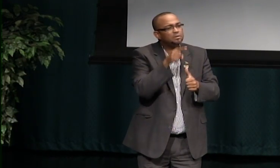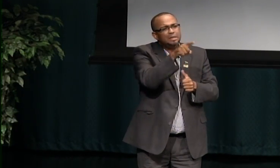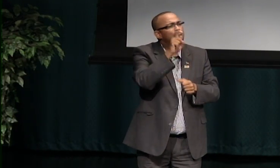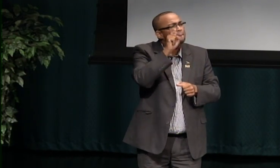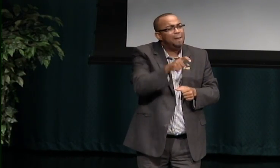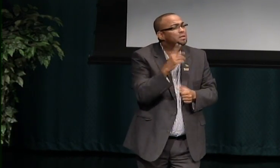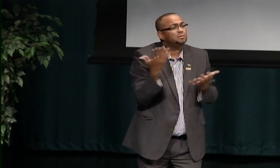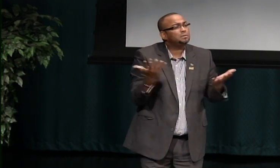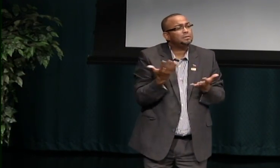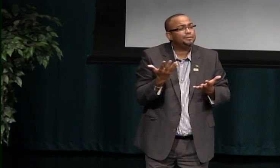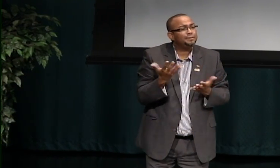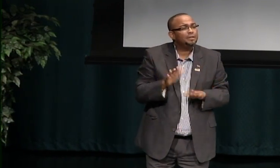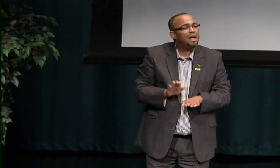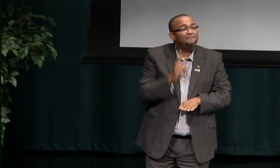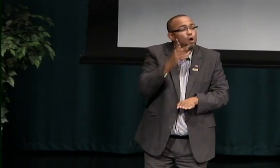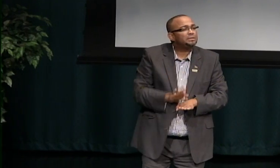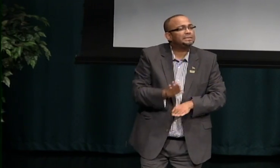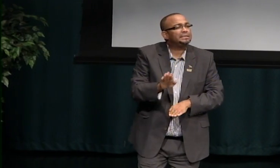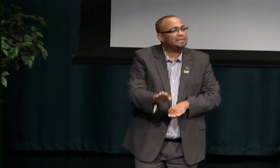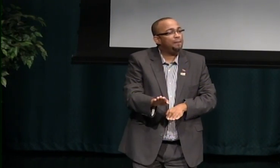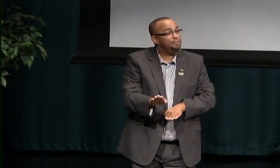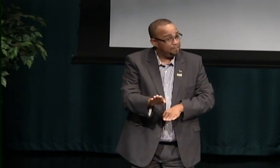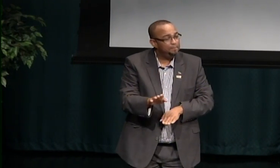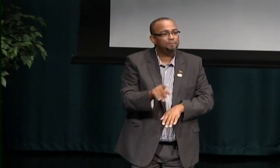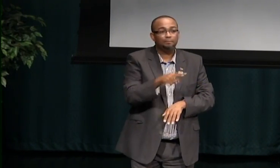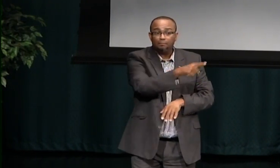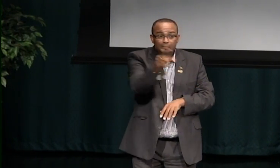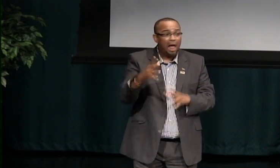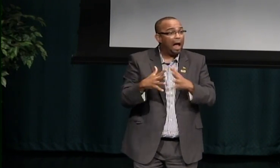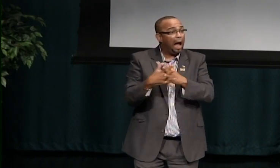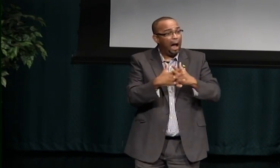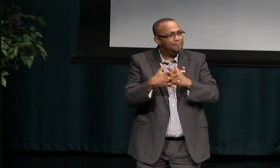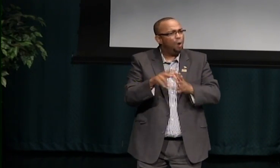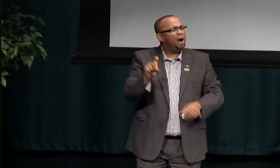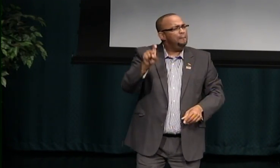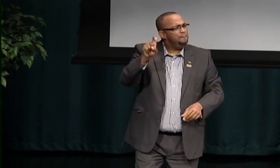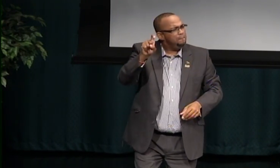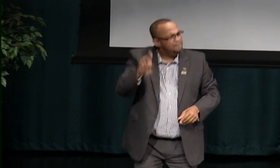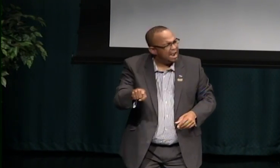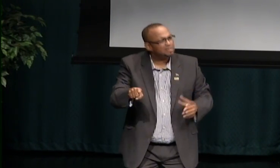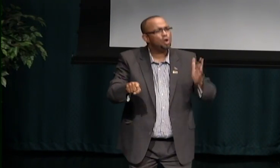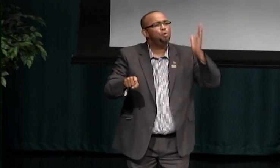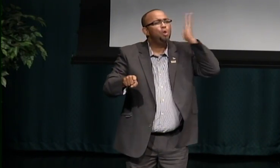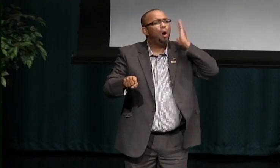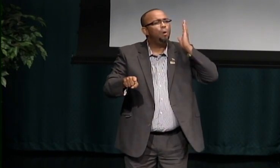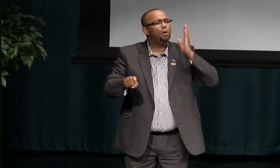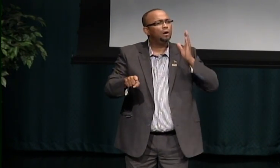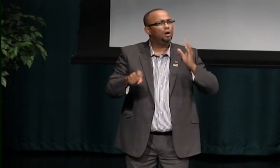The first thing you have to do is take the first step.